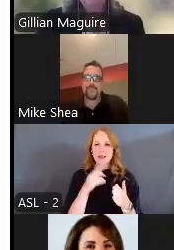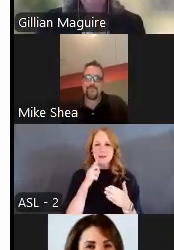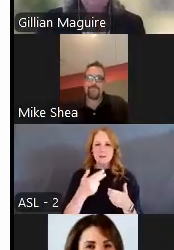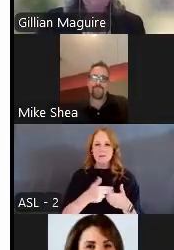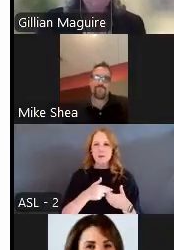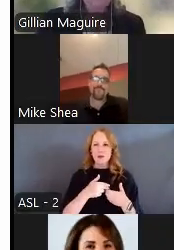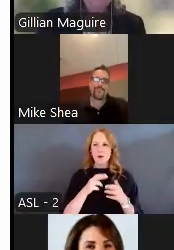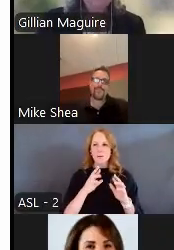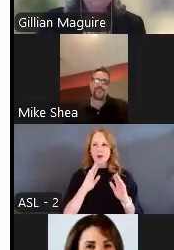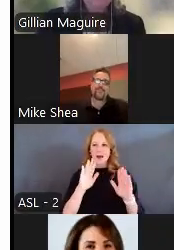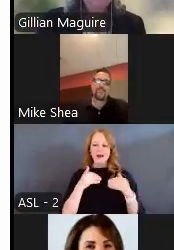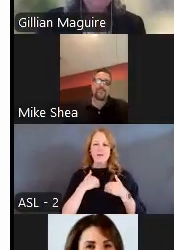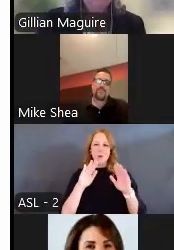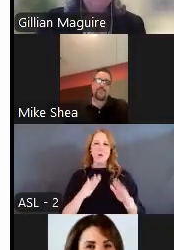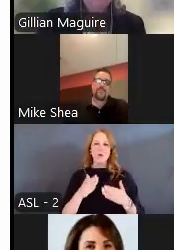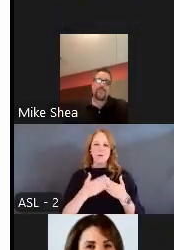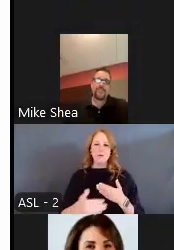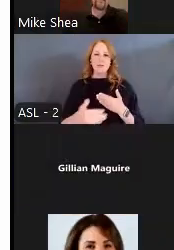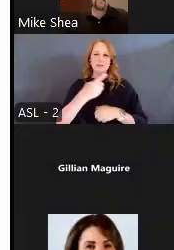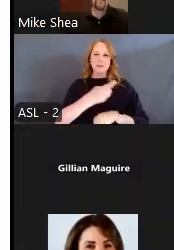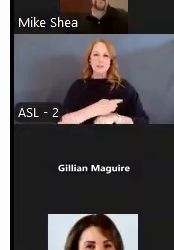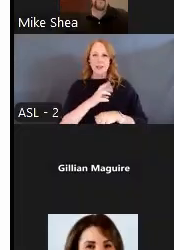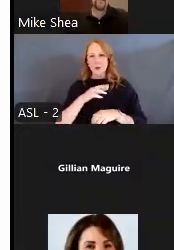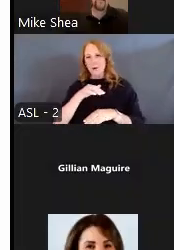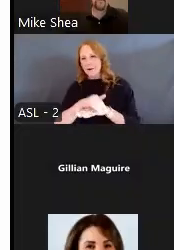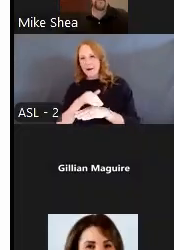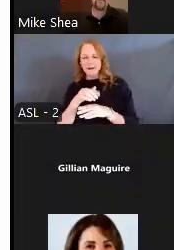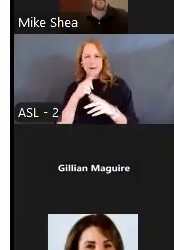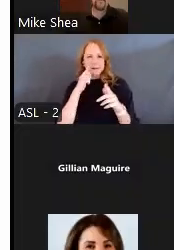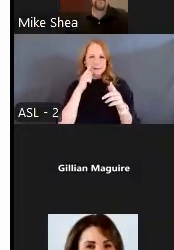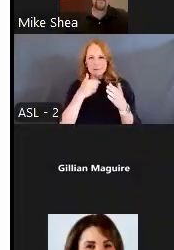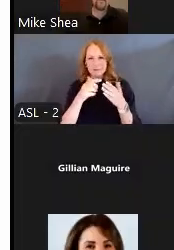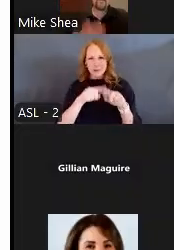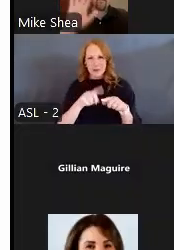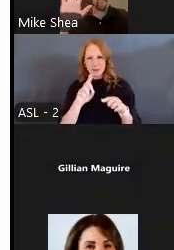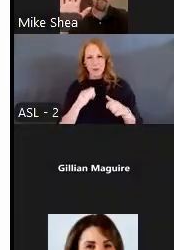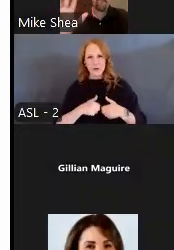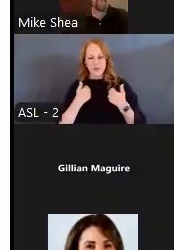a wonderful rest of your day or night depending on where you're uh joining us from. Thank you.